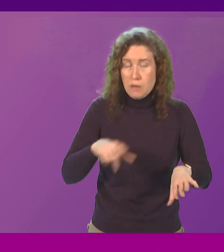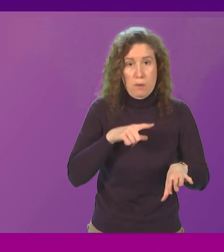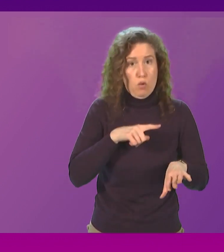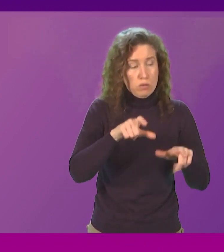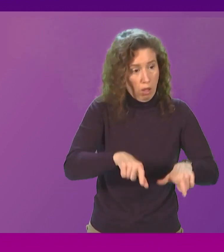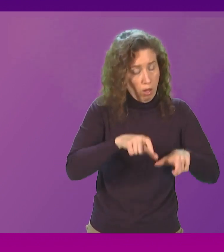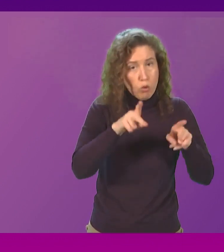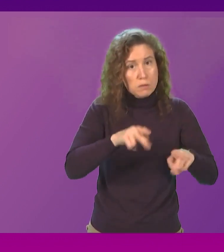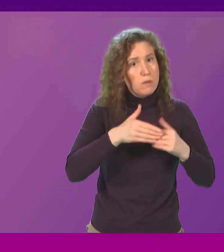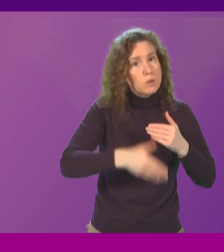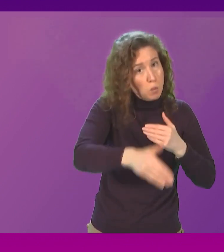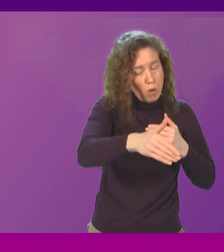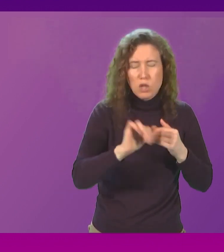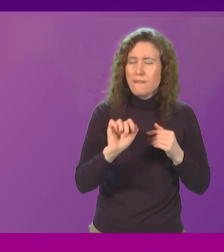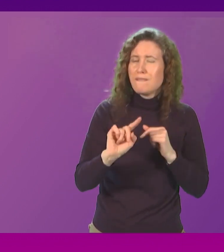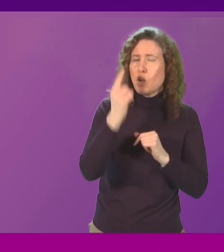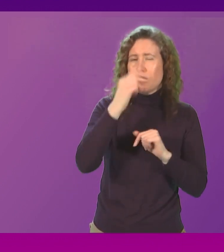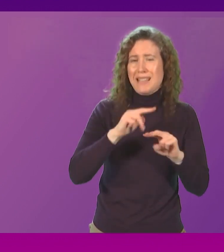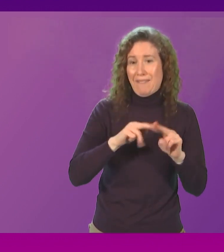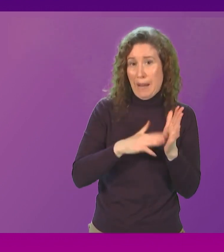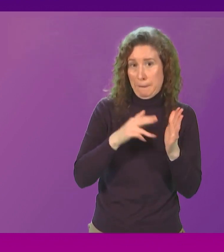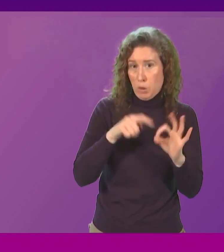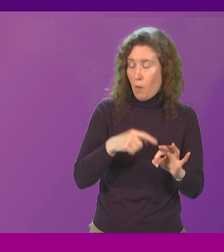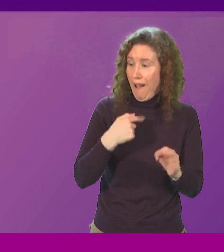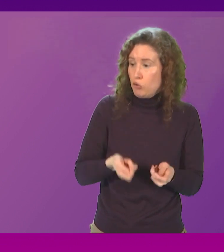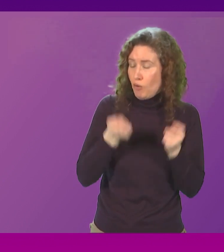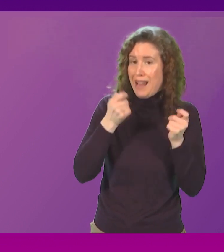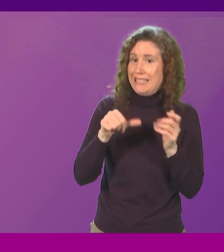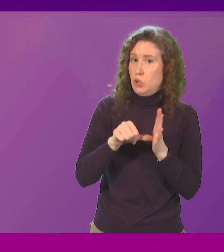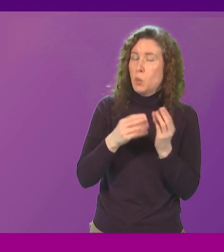At her very first First Minister’s question time, I raised the matter of cancer treatment delays.